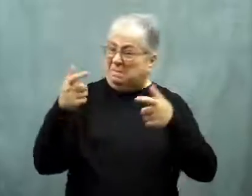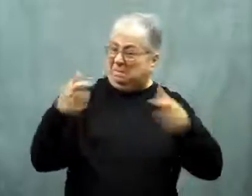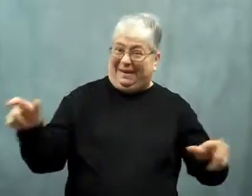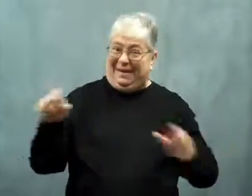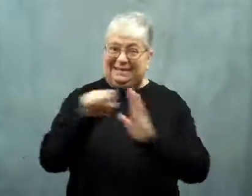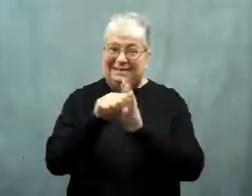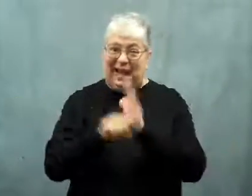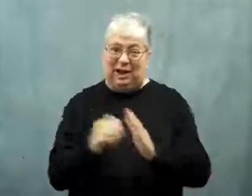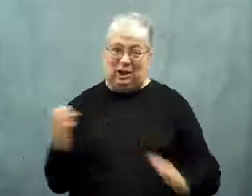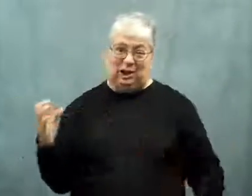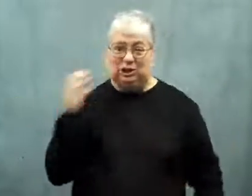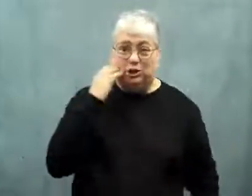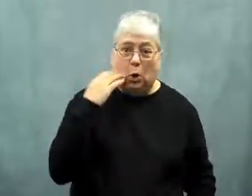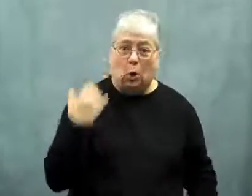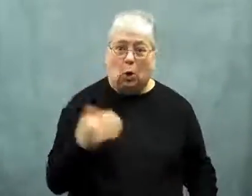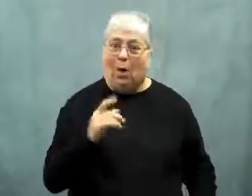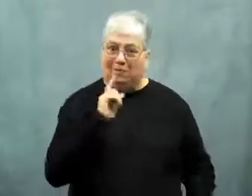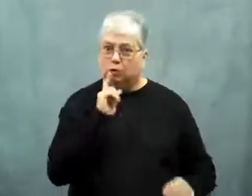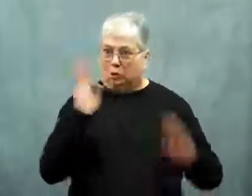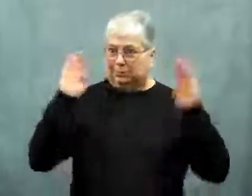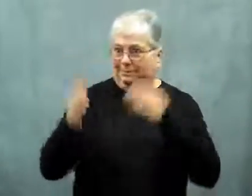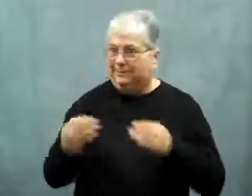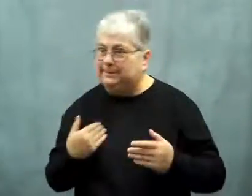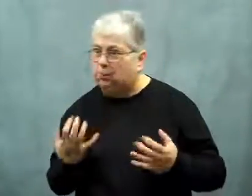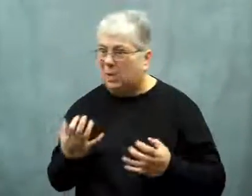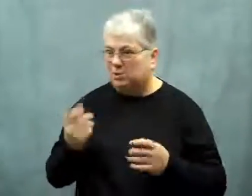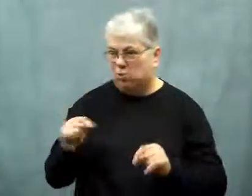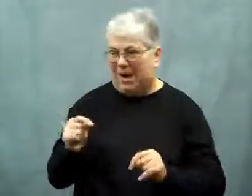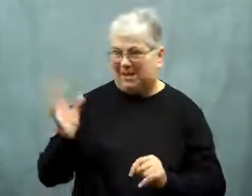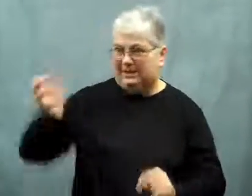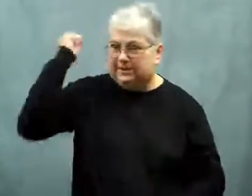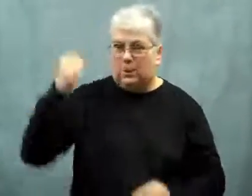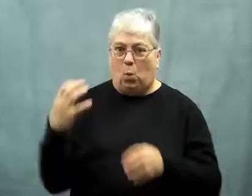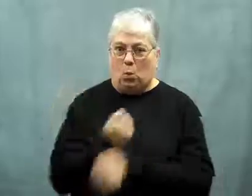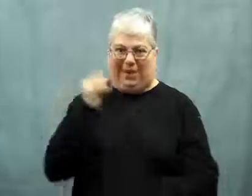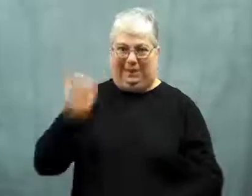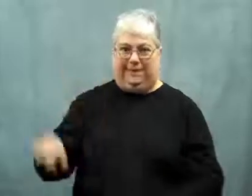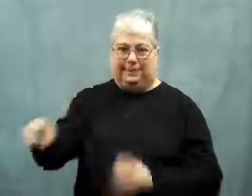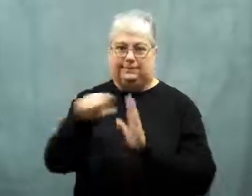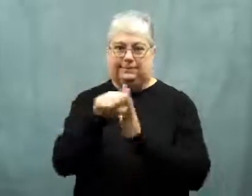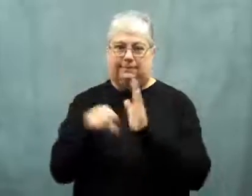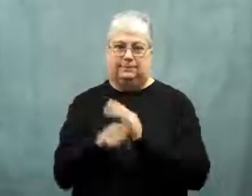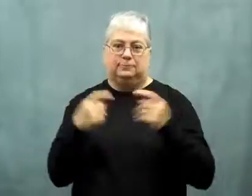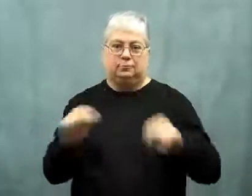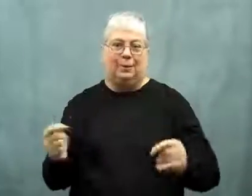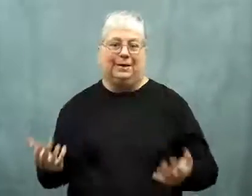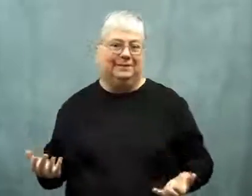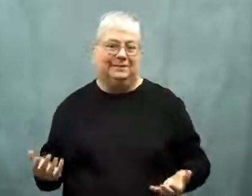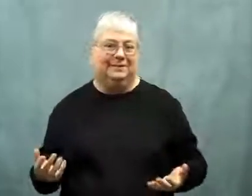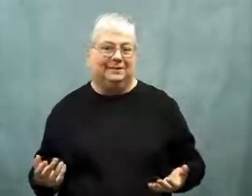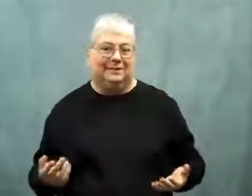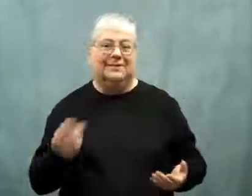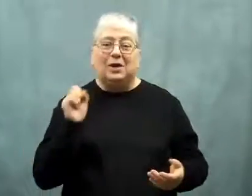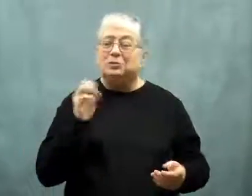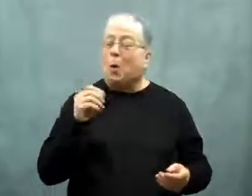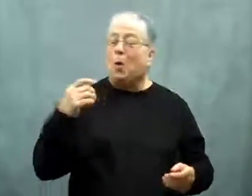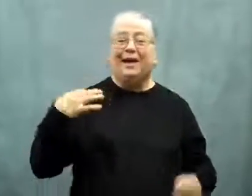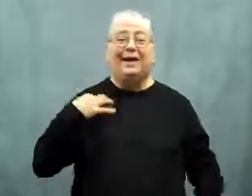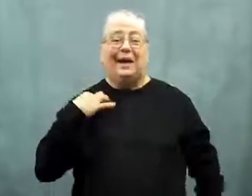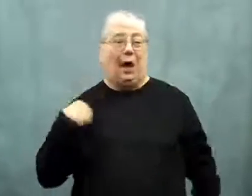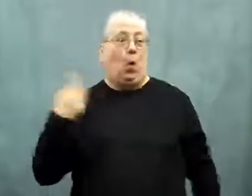The candidates are most interested in winning the votes from those larger states.